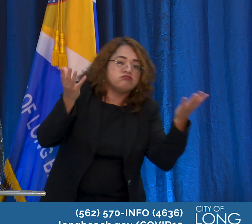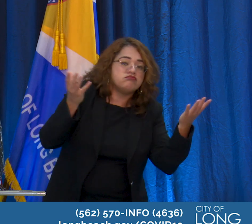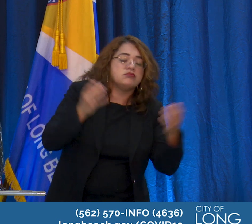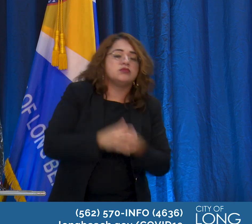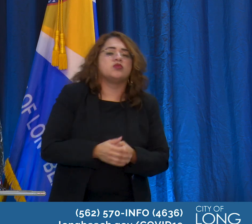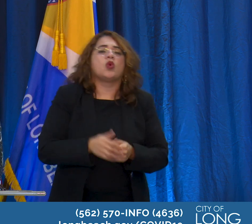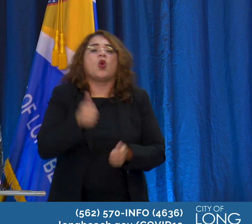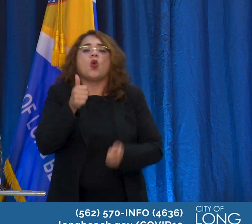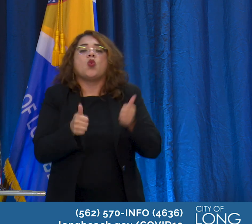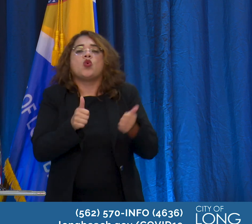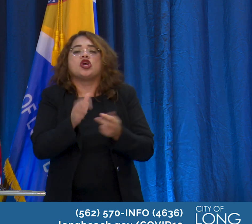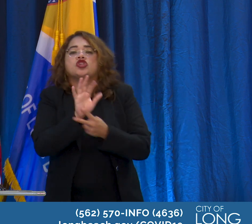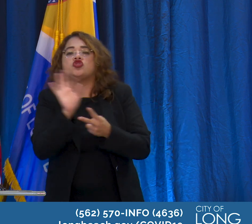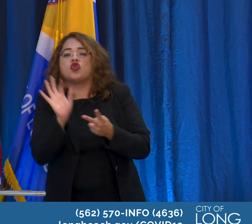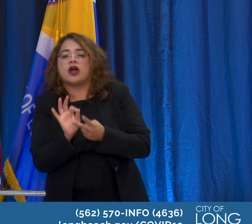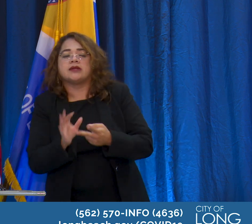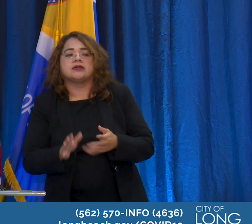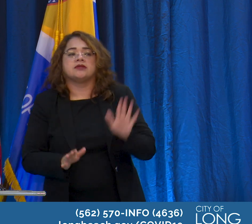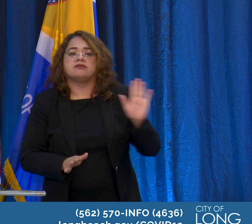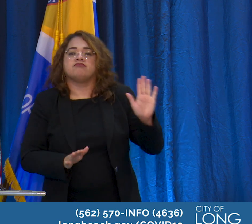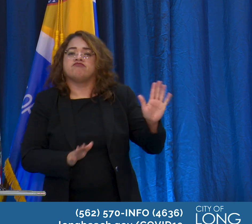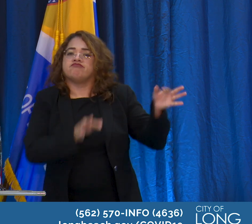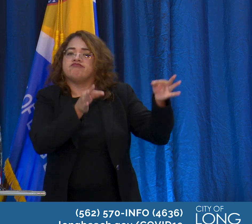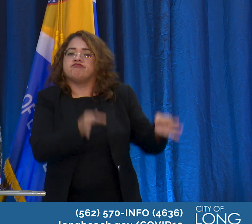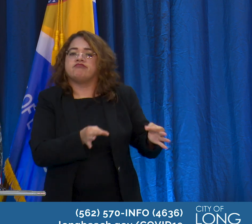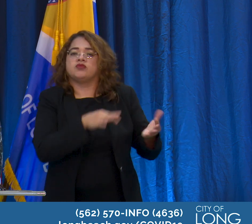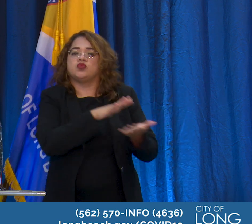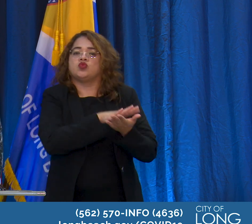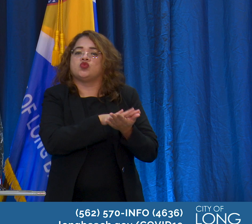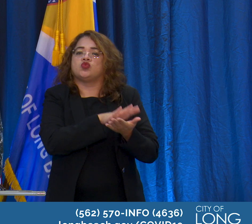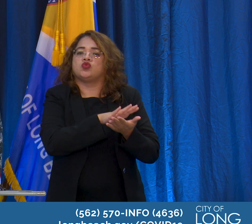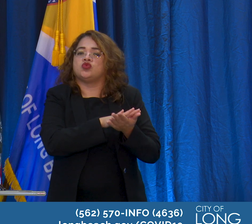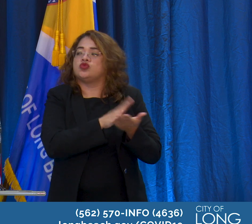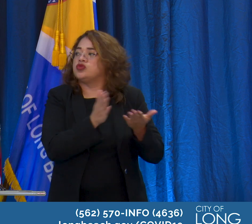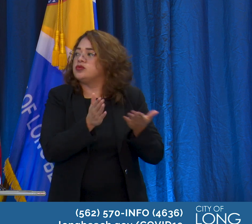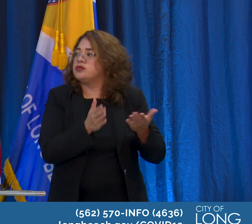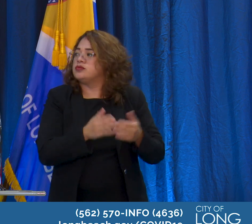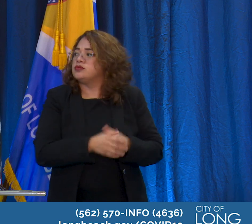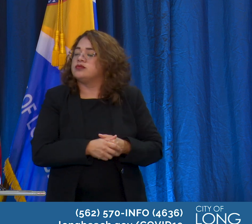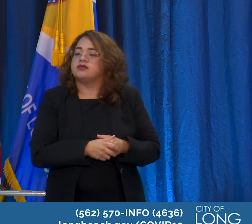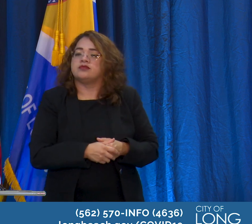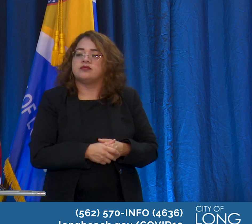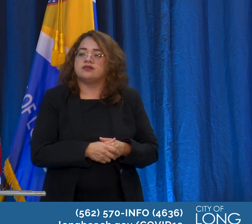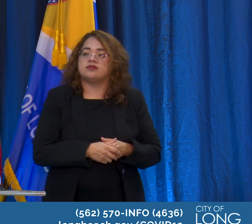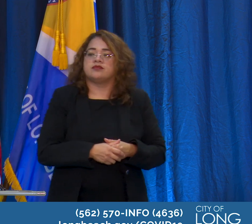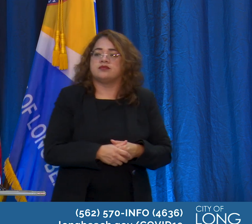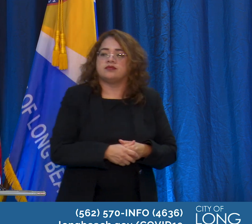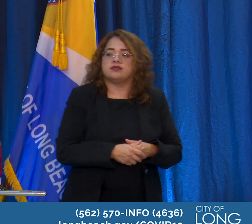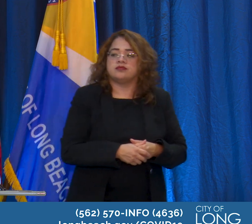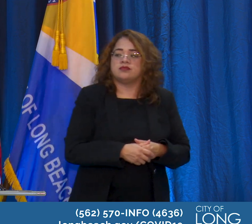way that they want to go as far as implementing these services for students.